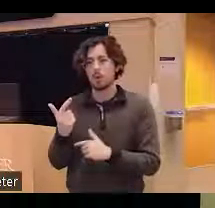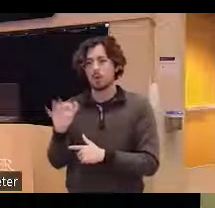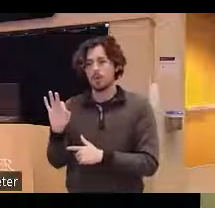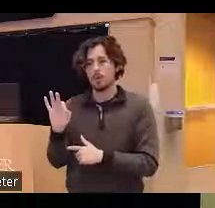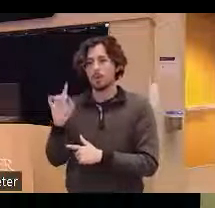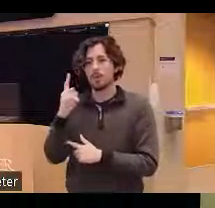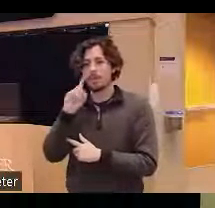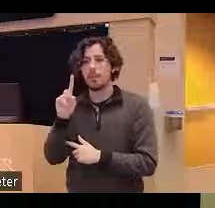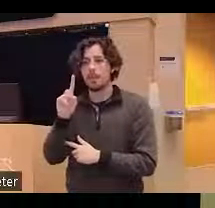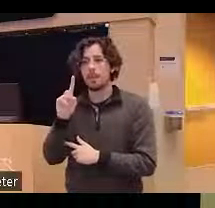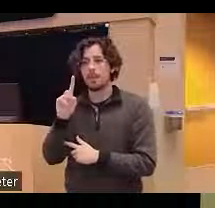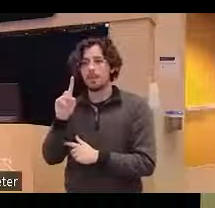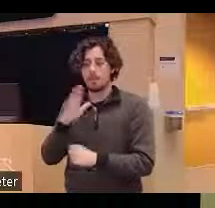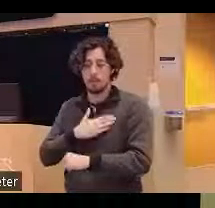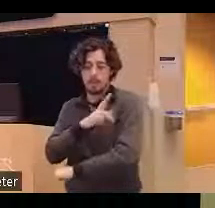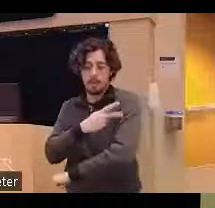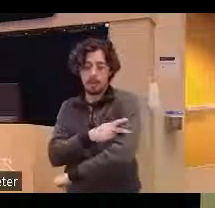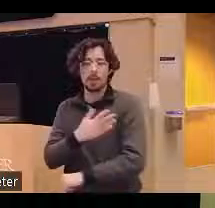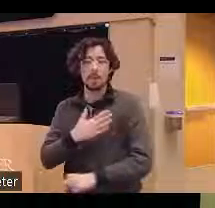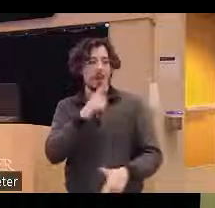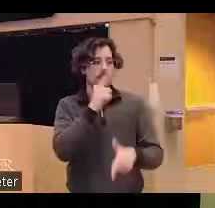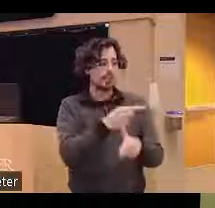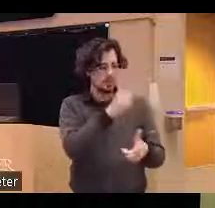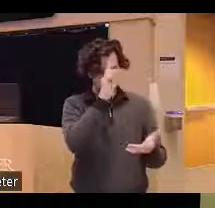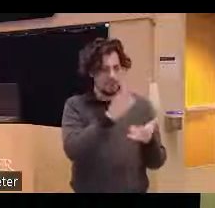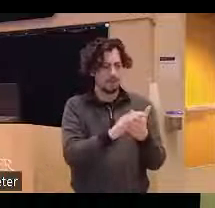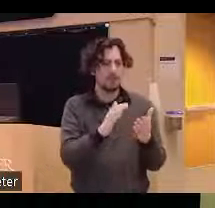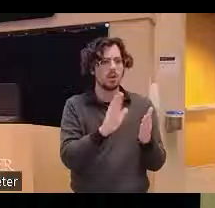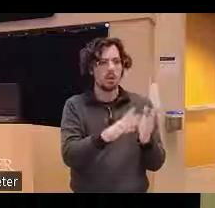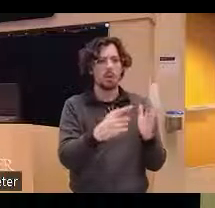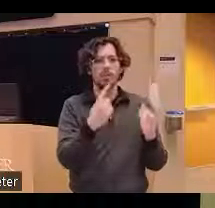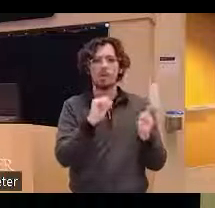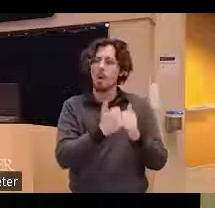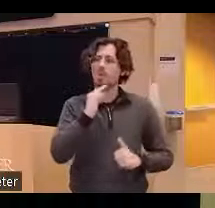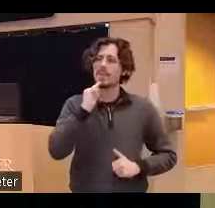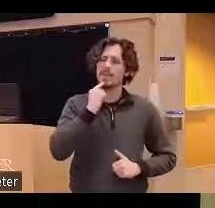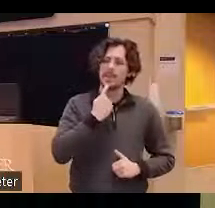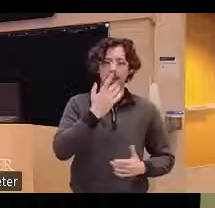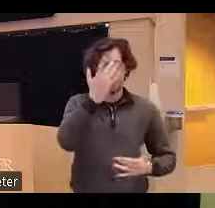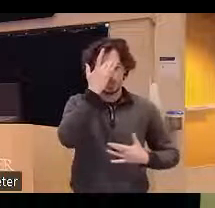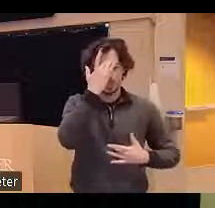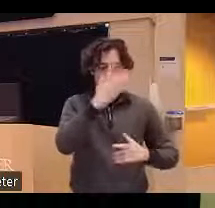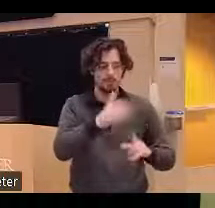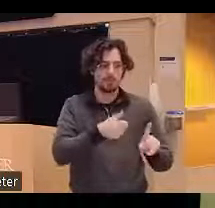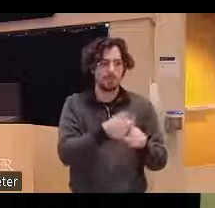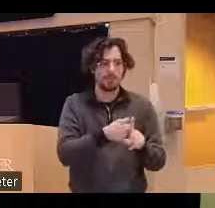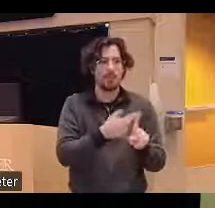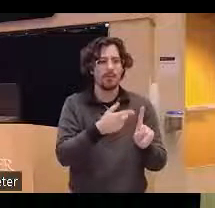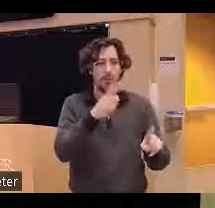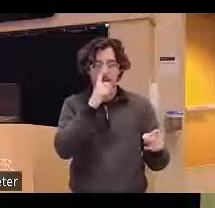her severe illness was due to allergy and I think across so many of her hospitalizations when she'd